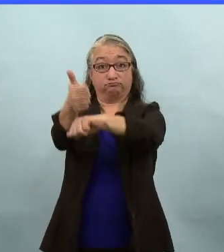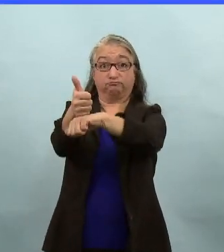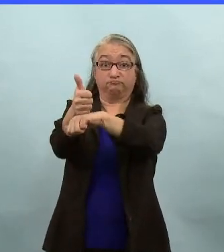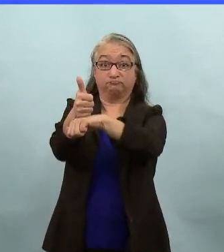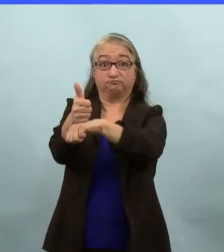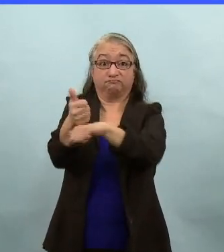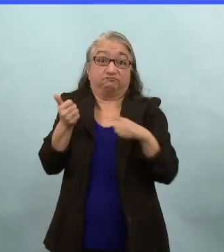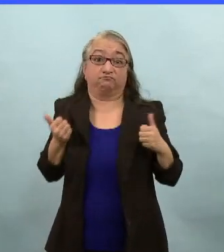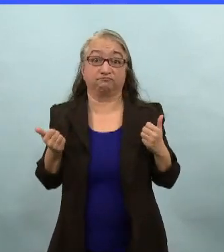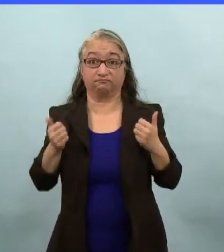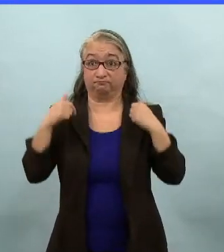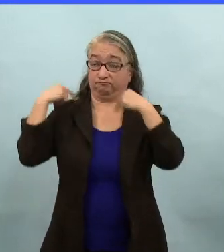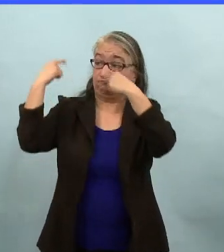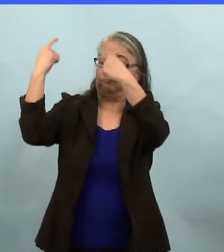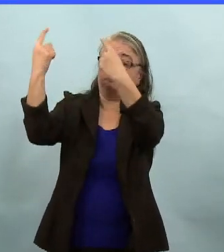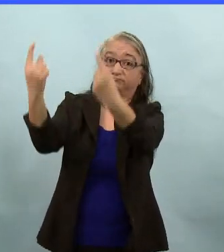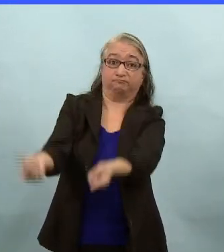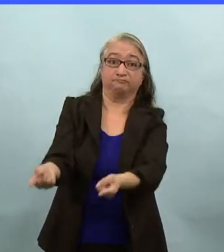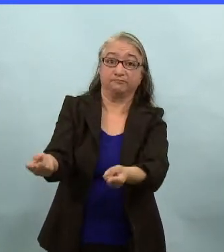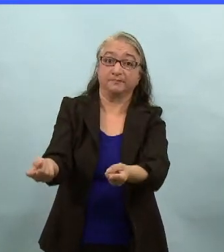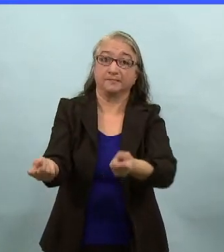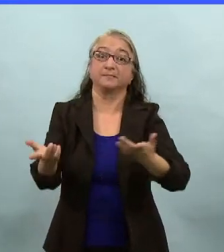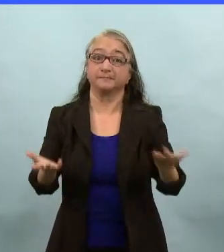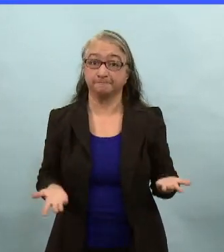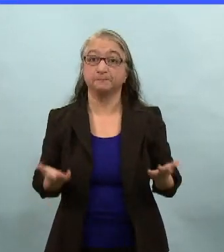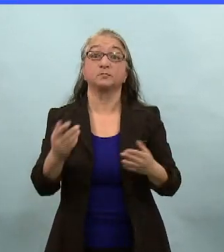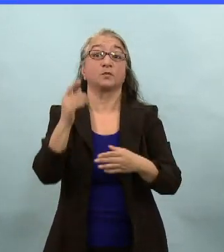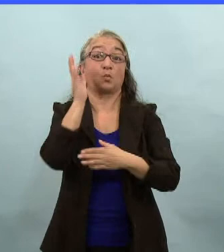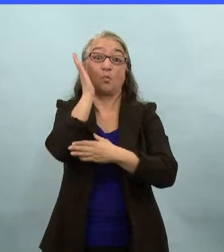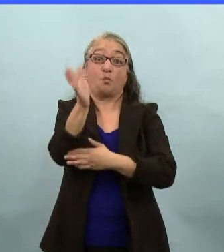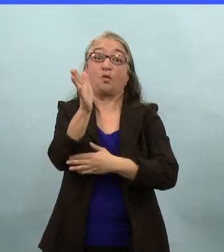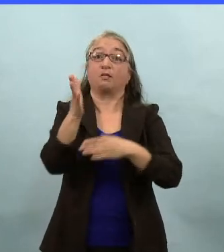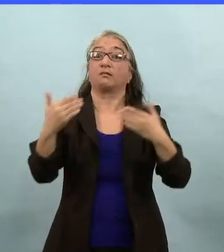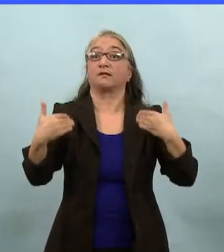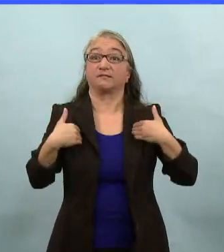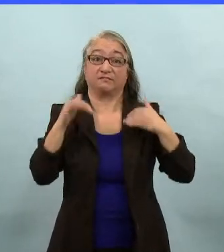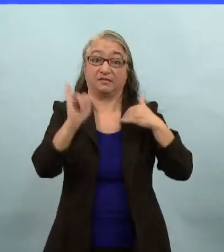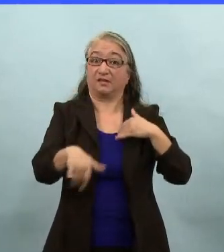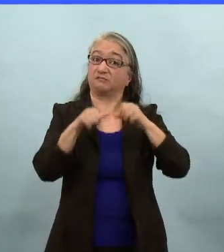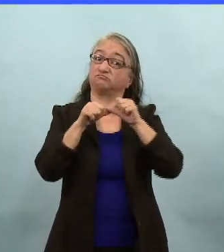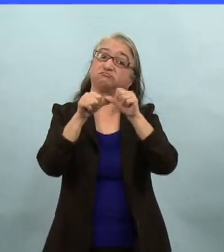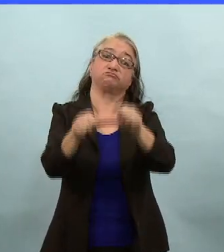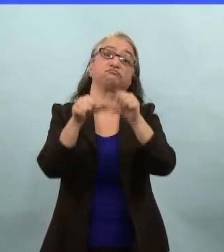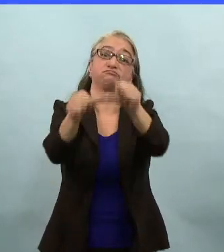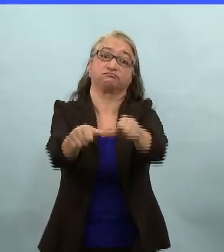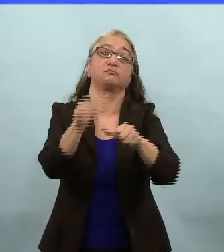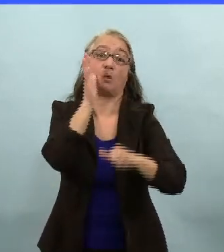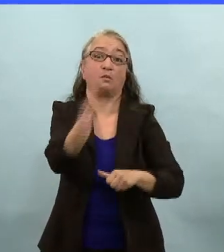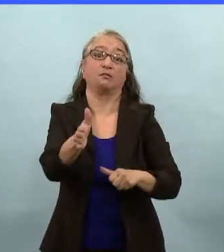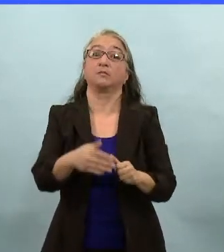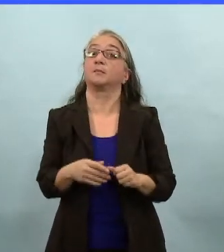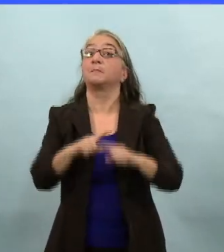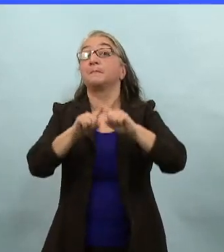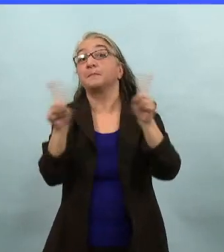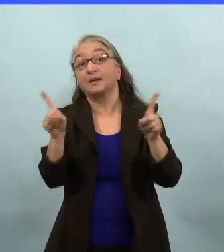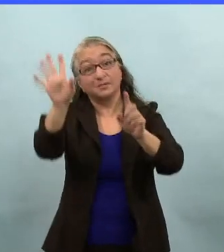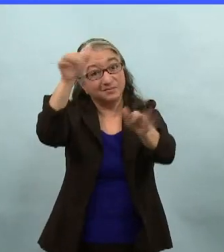period of time we're going to continue to have those measures in place as well and think about that as a speed limit right now you know the speed limit's at 100 it